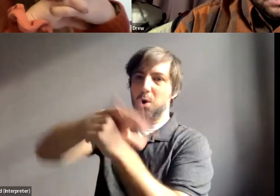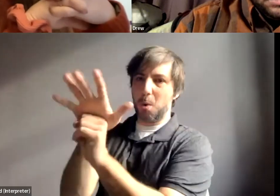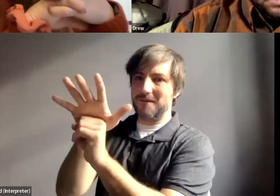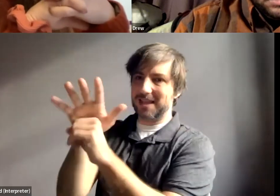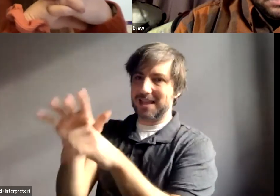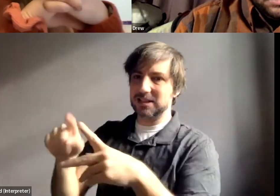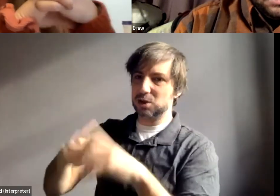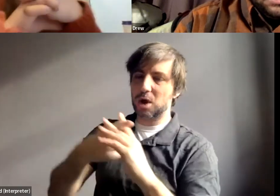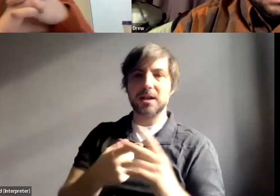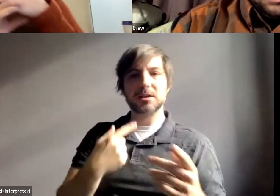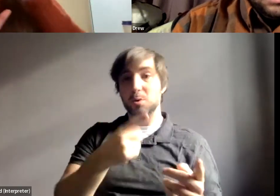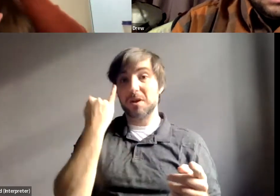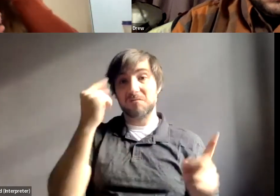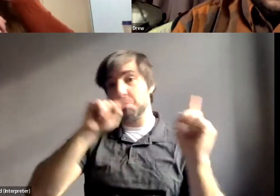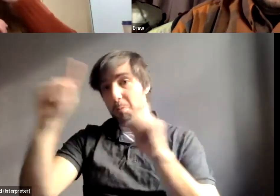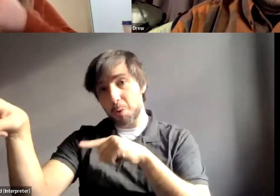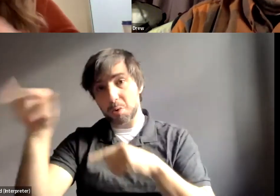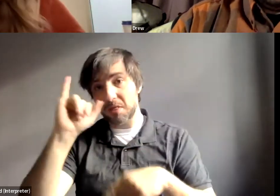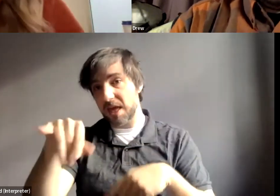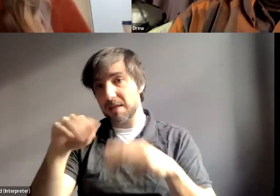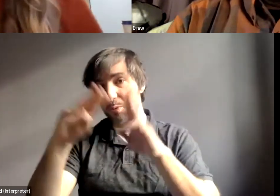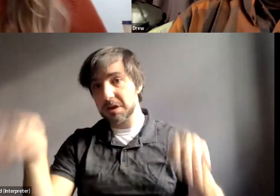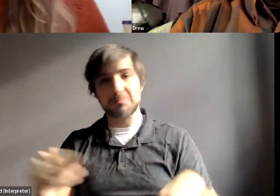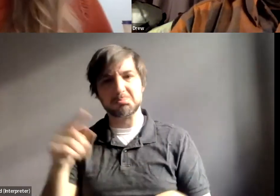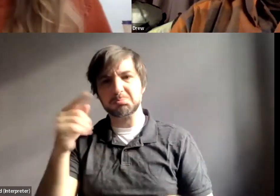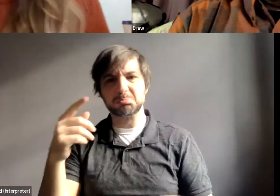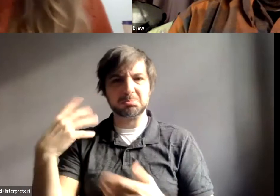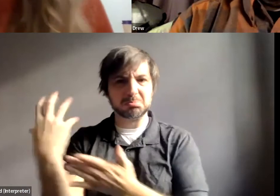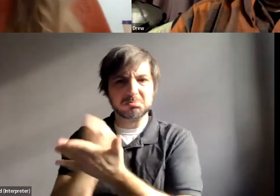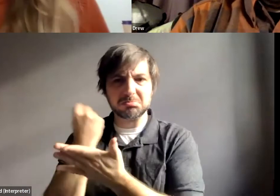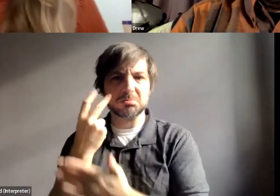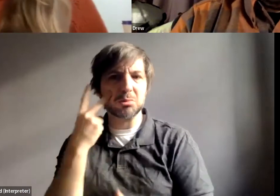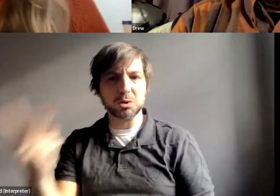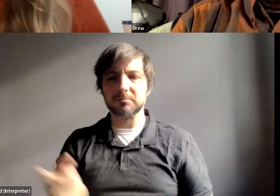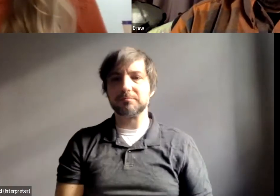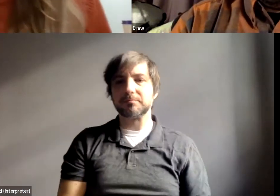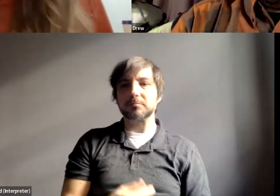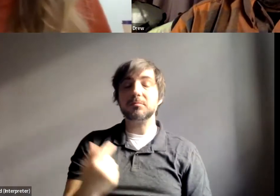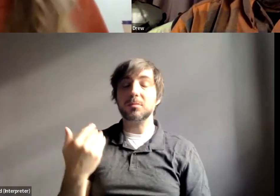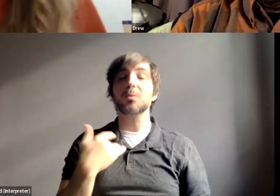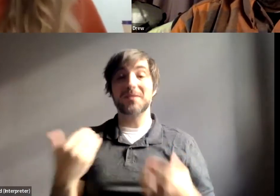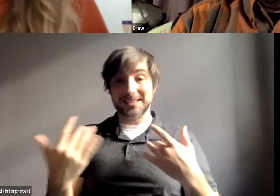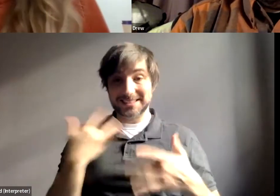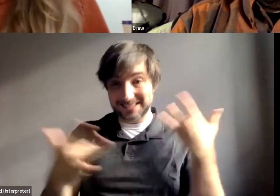, be sure to take a look. We also are excited that we have a partnership with mind s eye at the enter